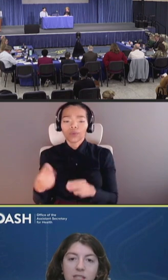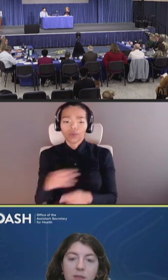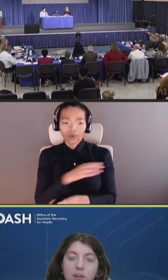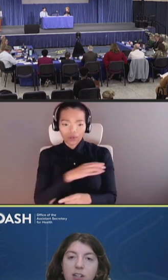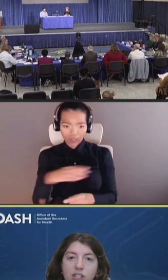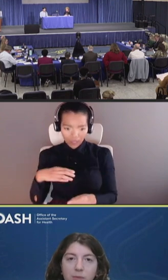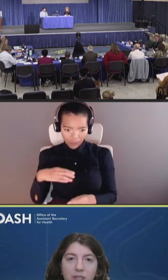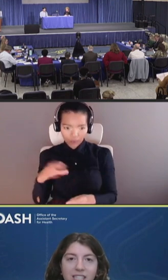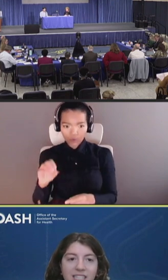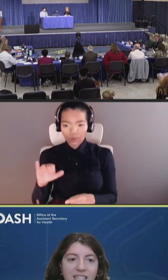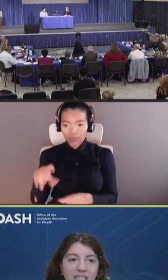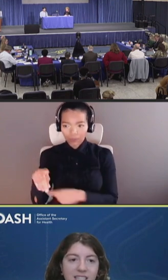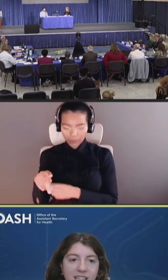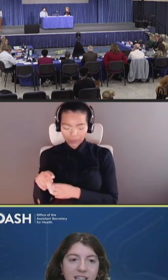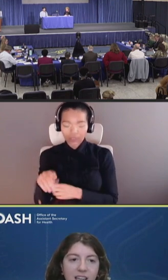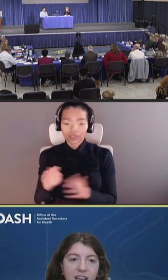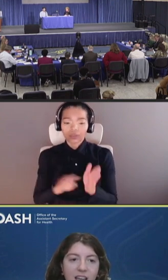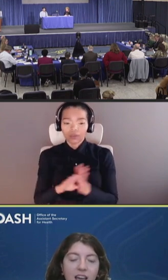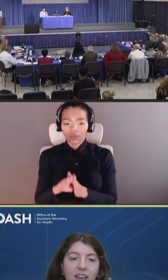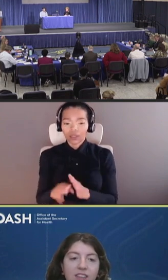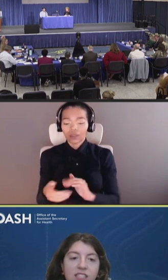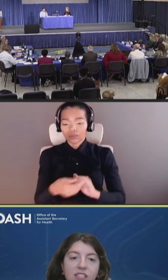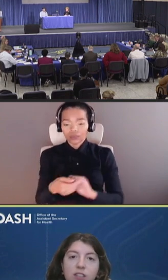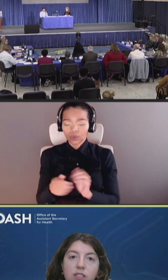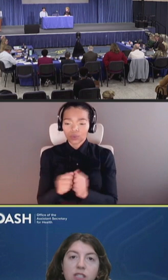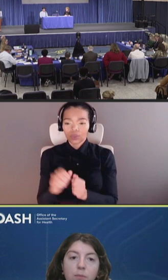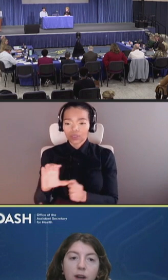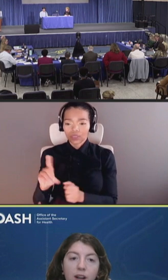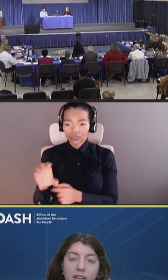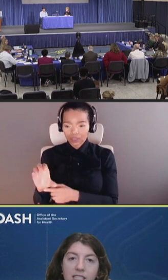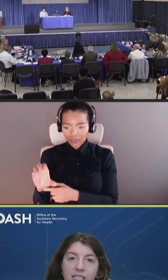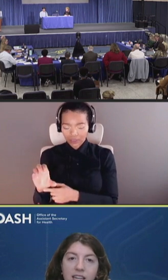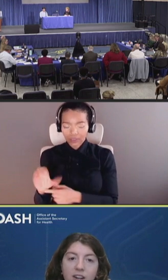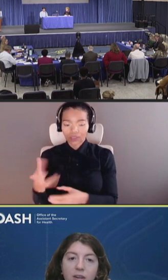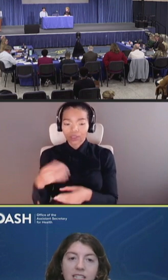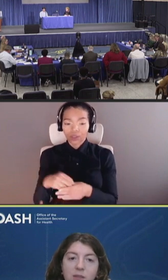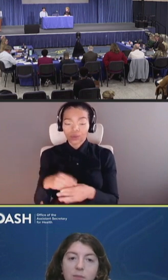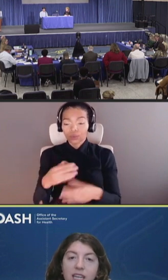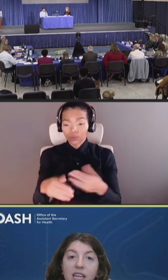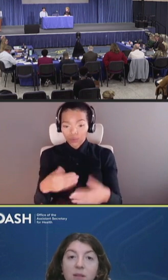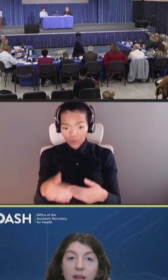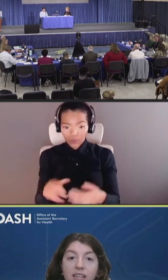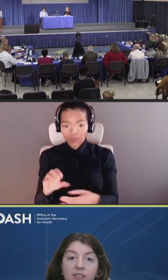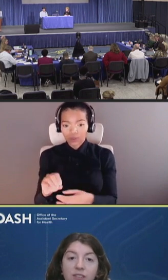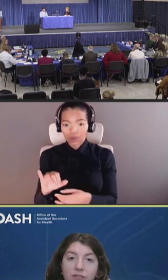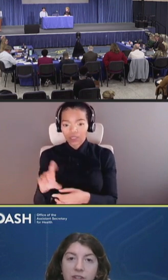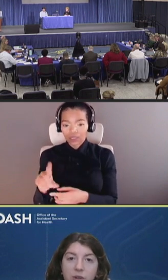in partnership with the CDC, and this includes the progress that OIDP and many of our federal